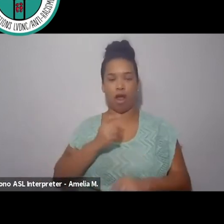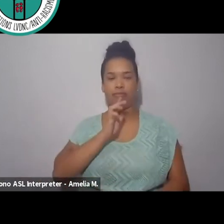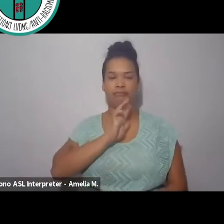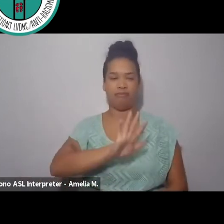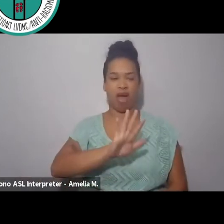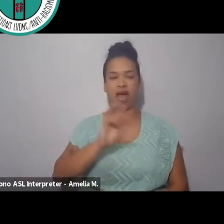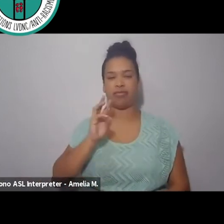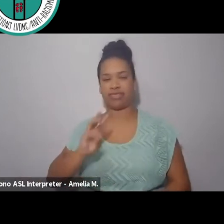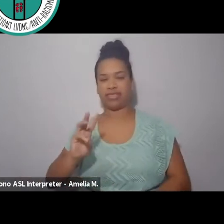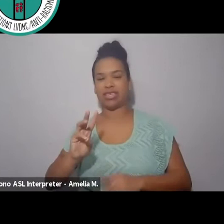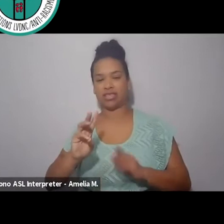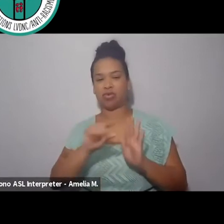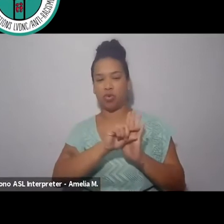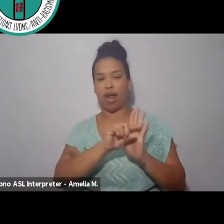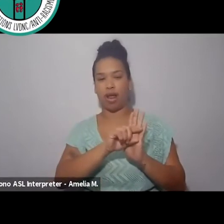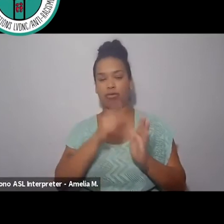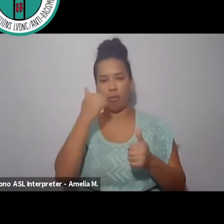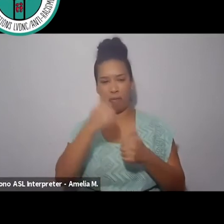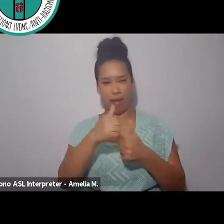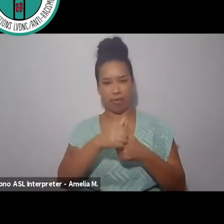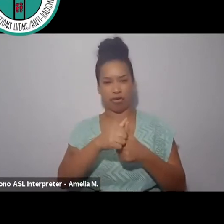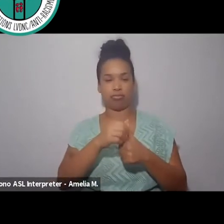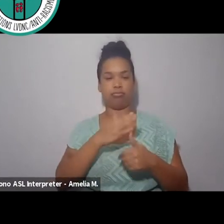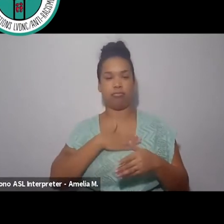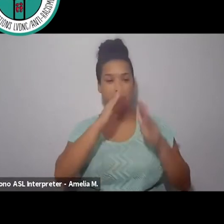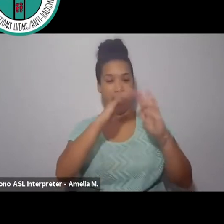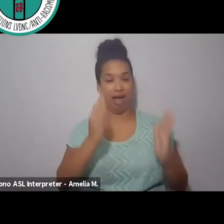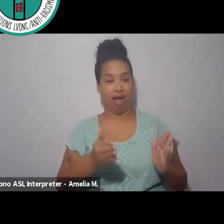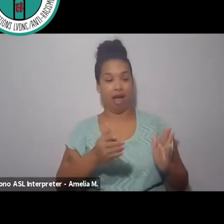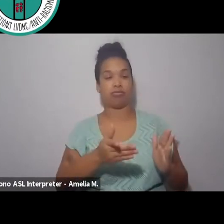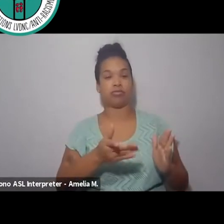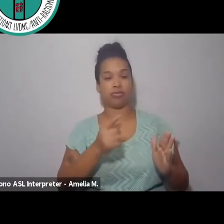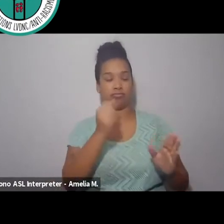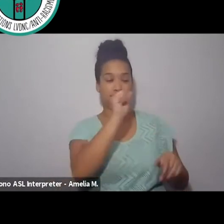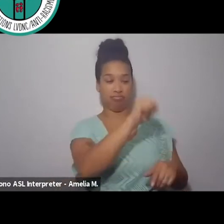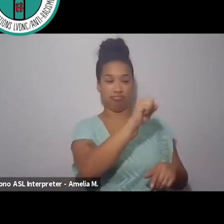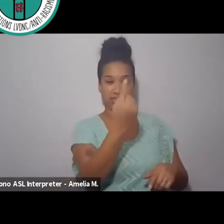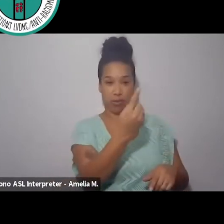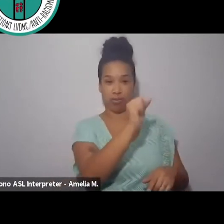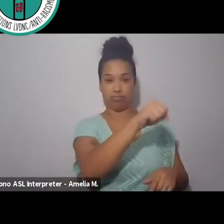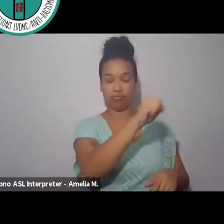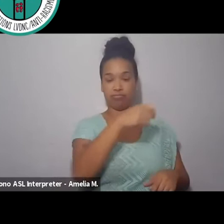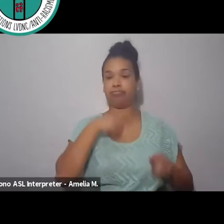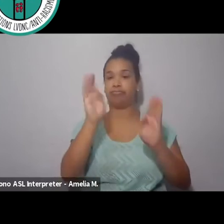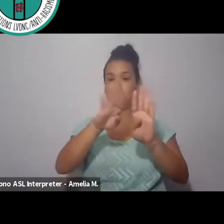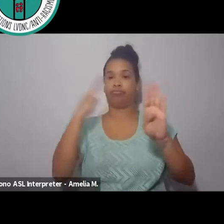I remember my door at my house being knocked on, and when I answered the door, being reference six it was a police officer in uniform